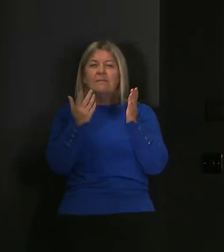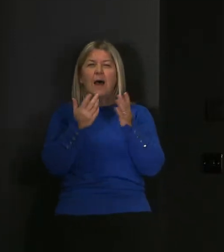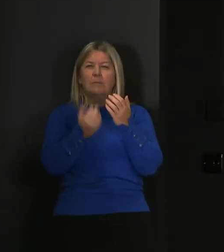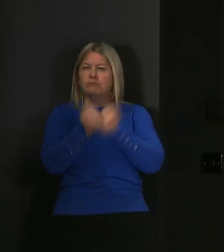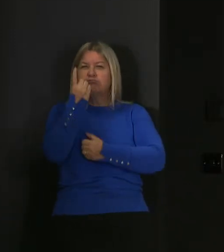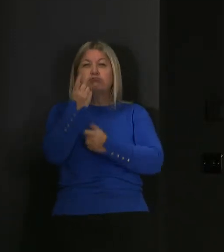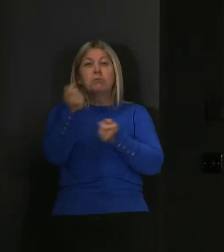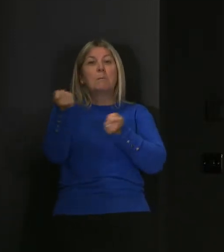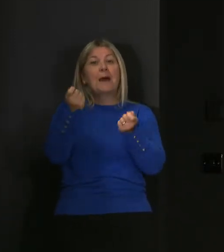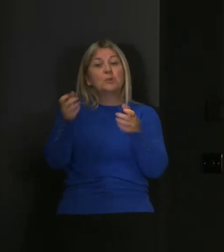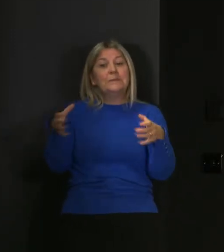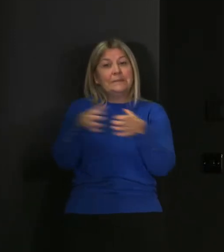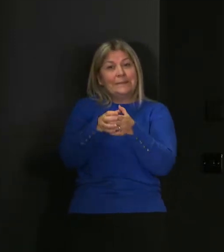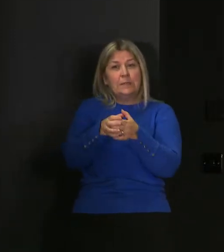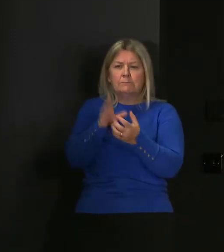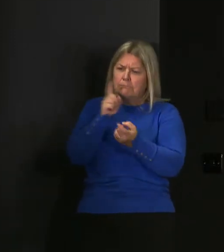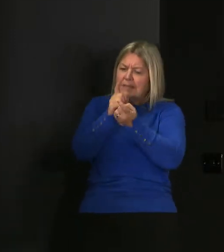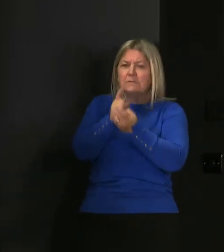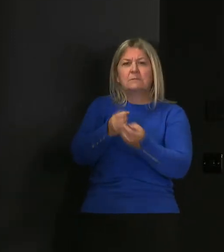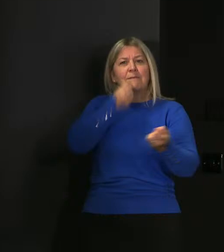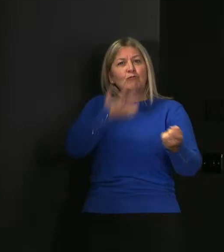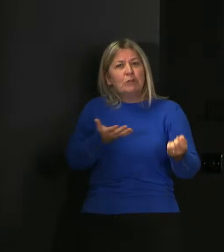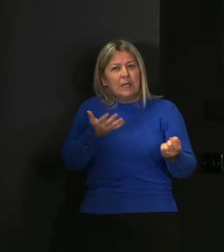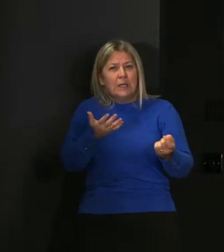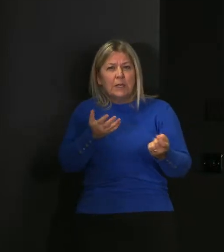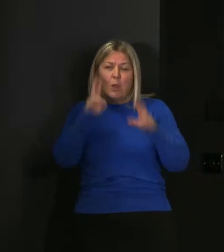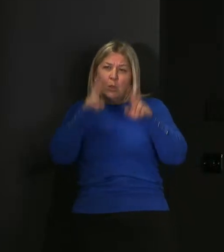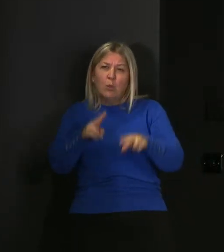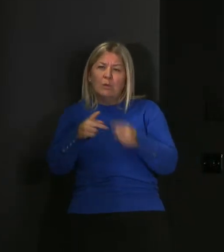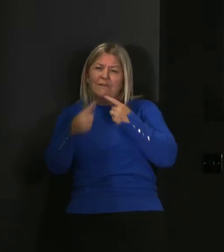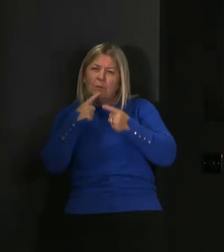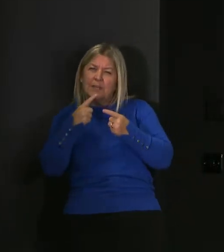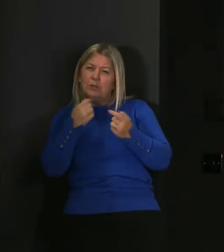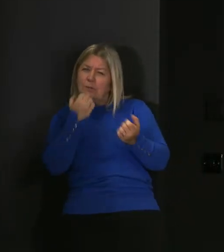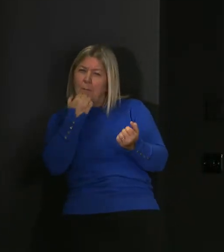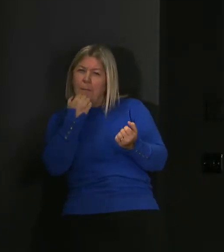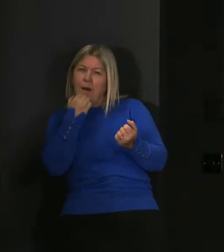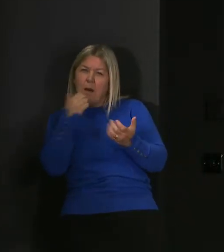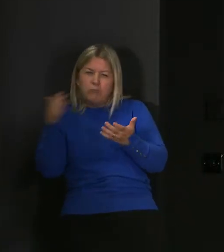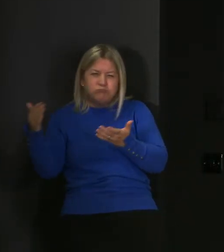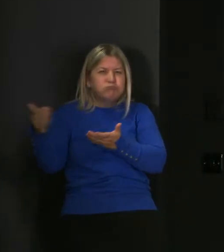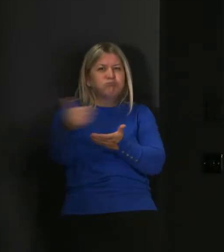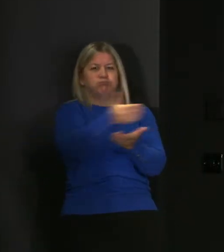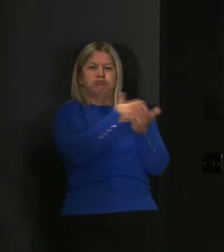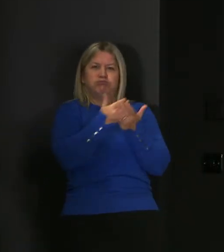essentially on a daily basis to discuss this data as it comes in. What we are seeing is a gradual